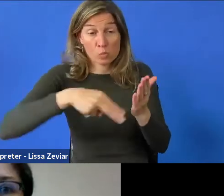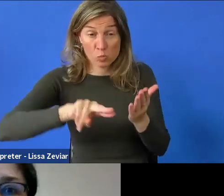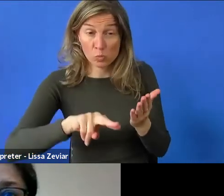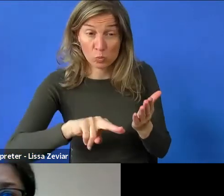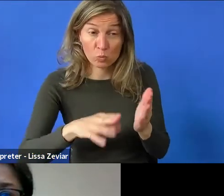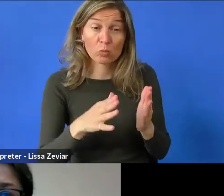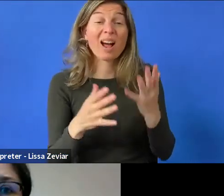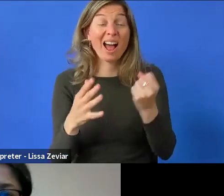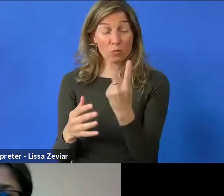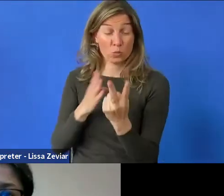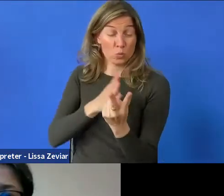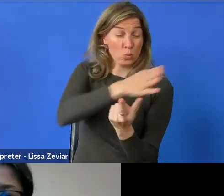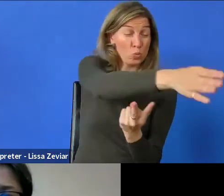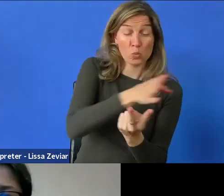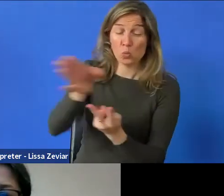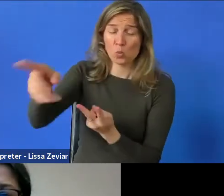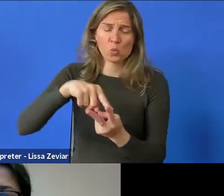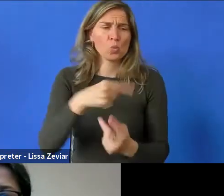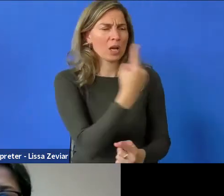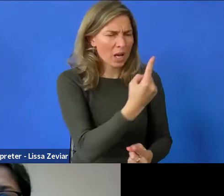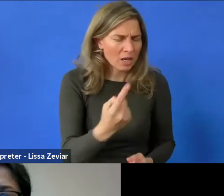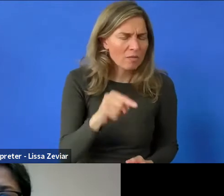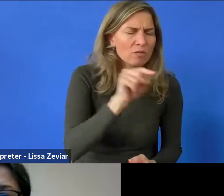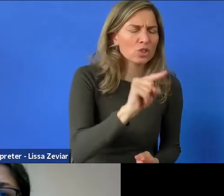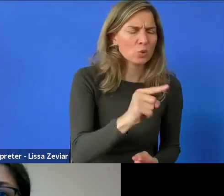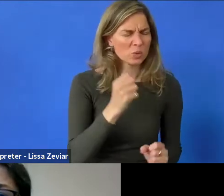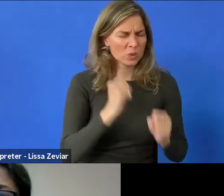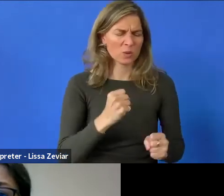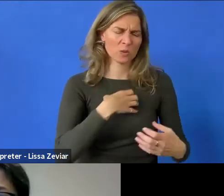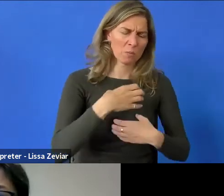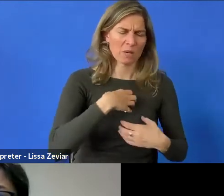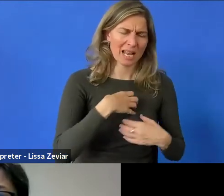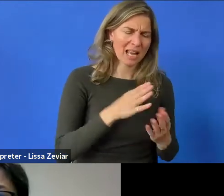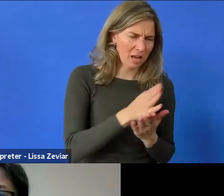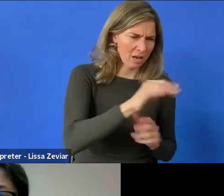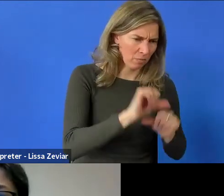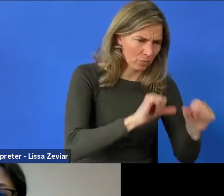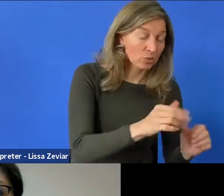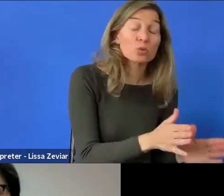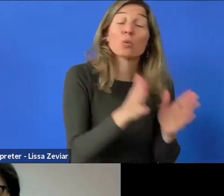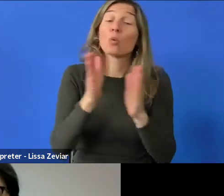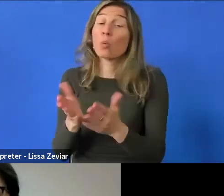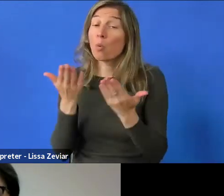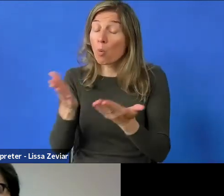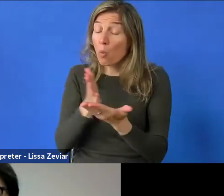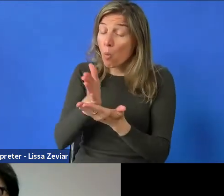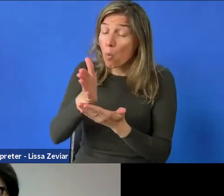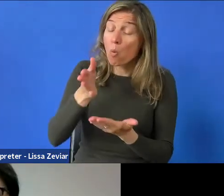and the inquiry procedure. As you can see, these optional protocols are developed